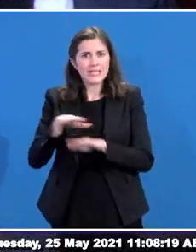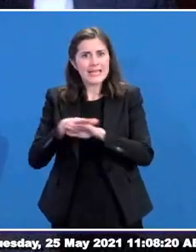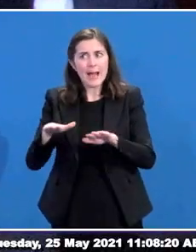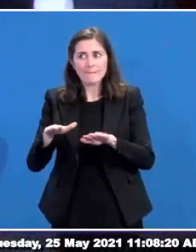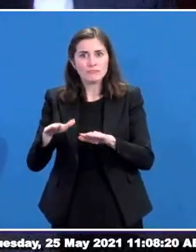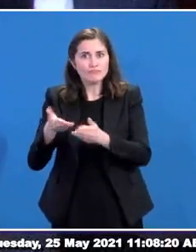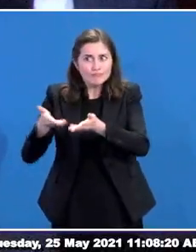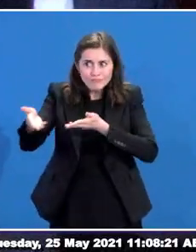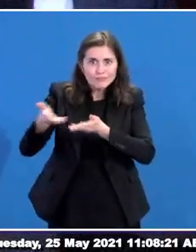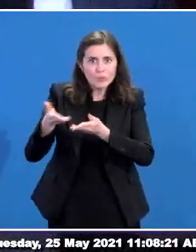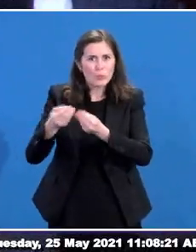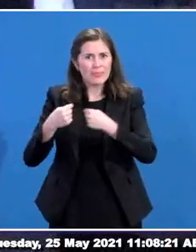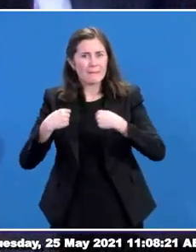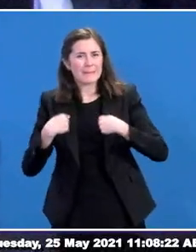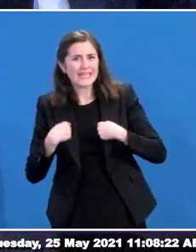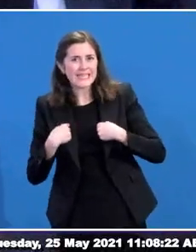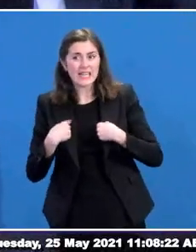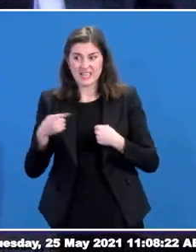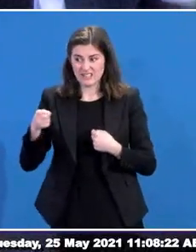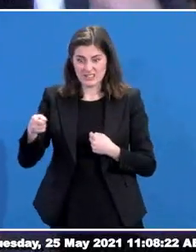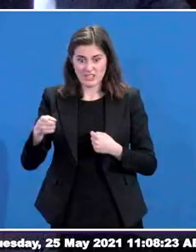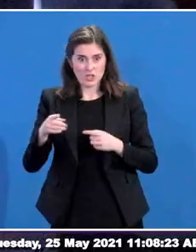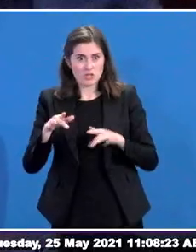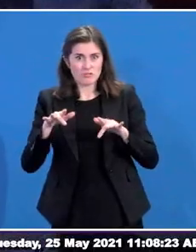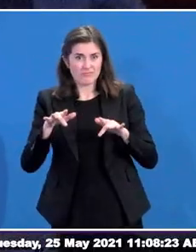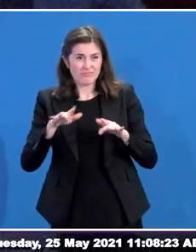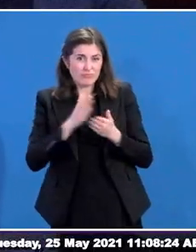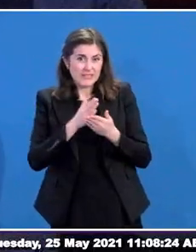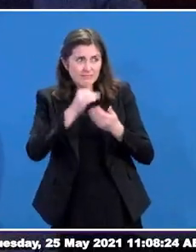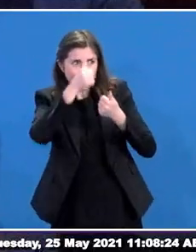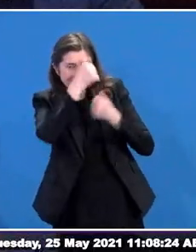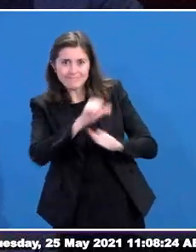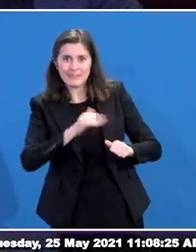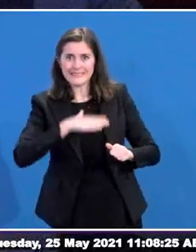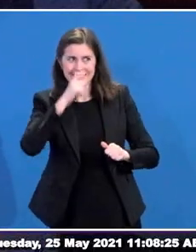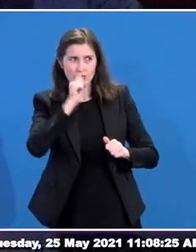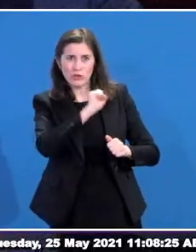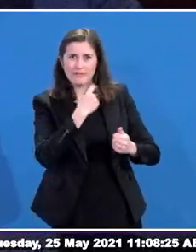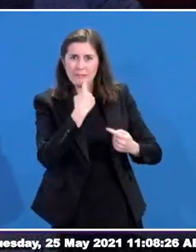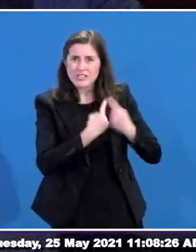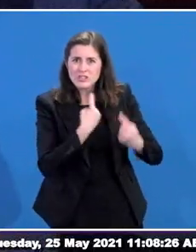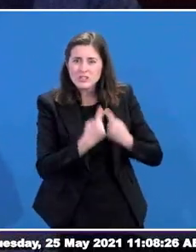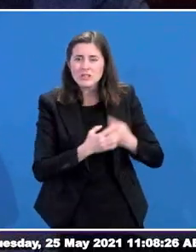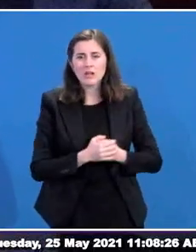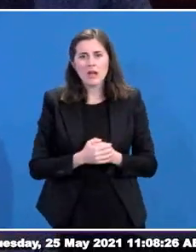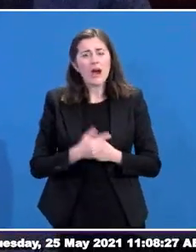obviously having access to all her information, because some of the things that I raised objections with were really subtle but important.